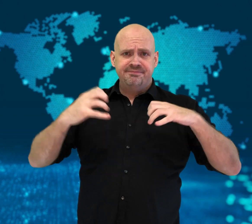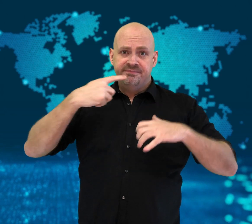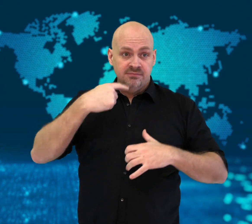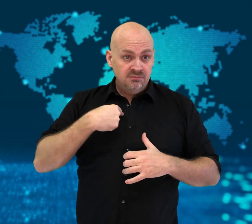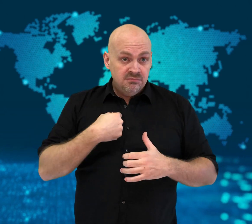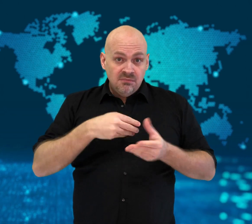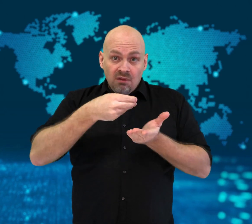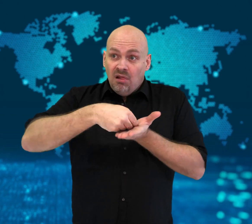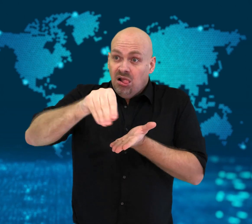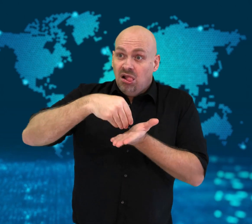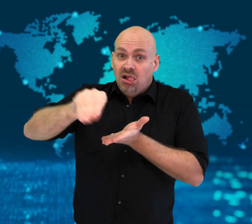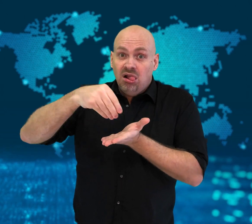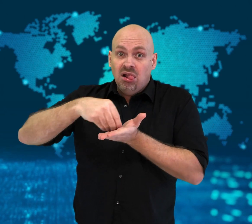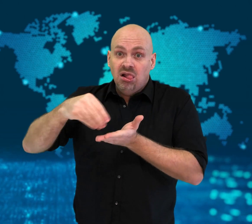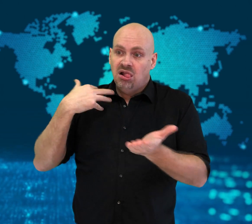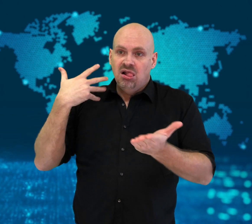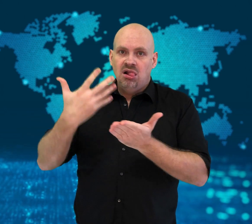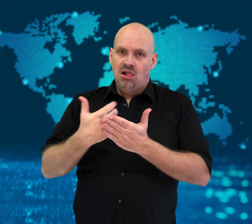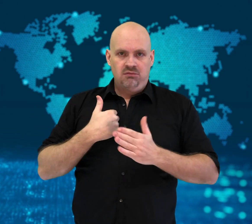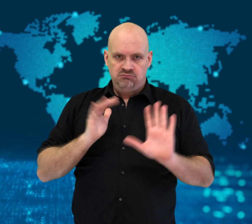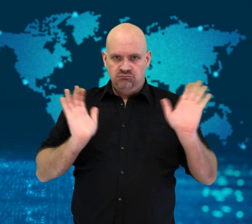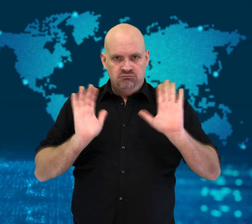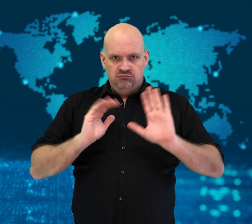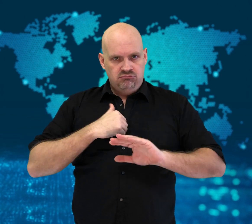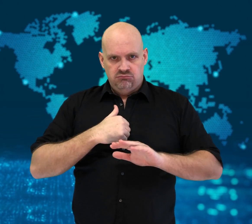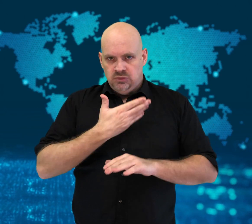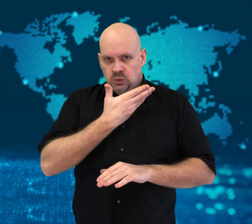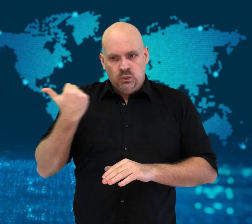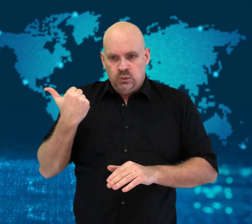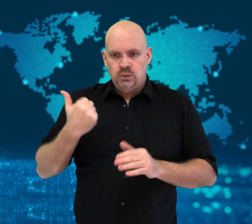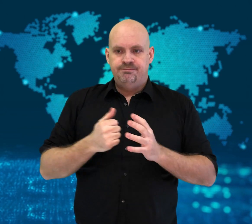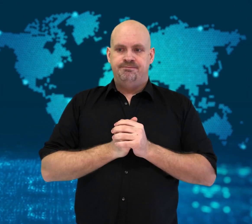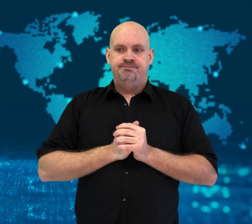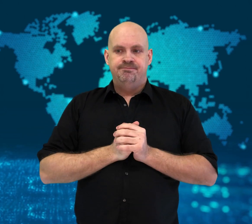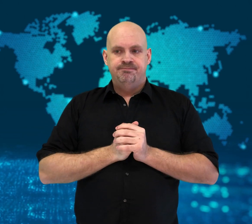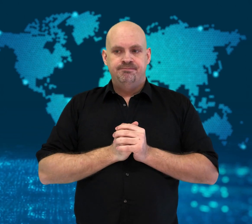The government denies such payments.